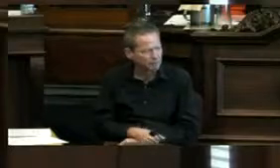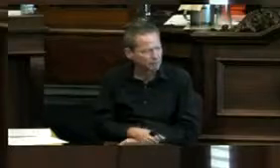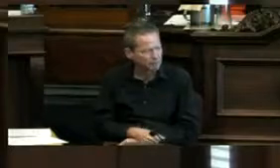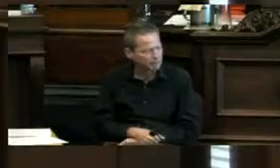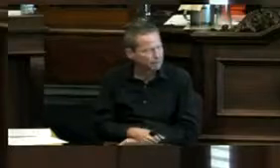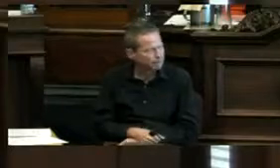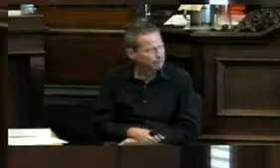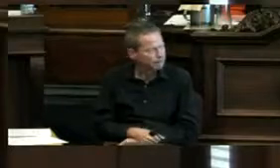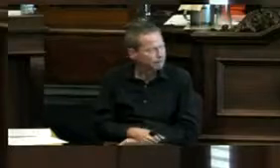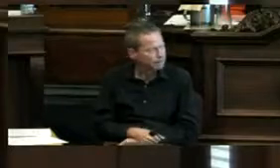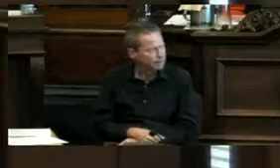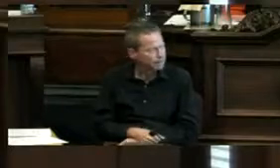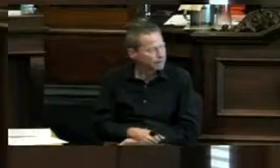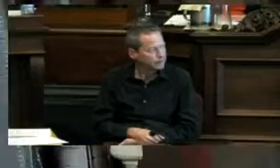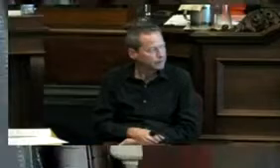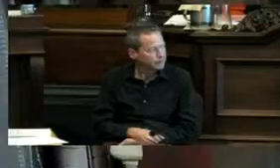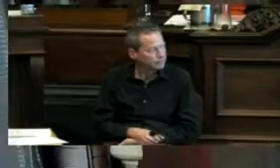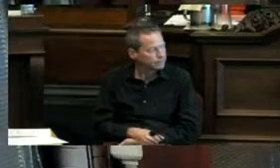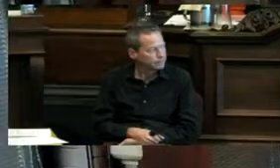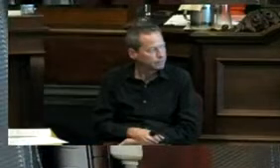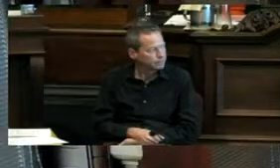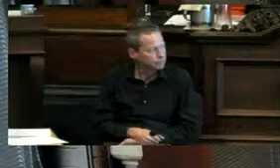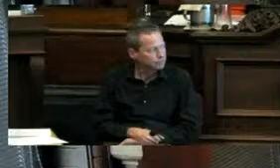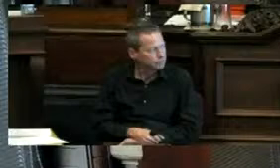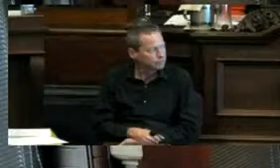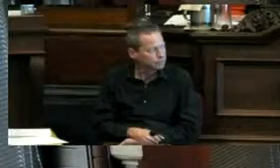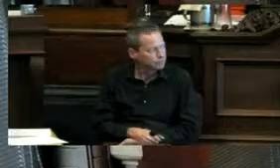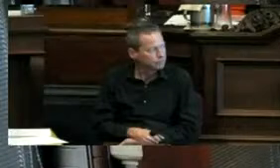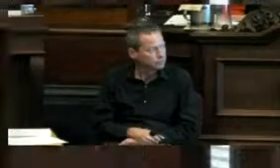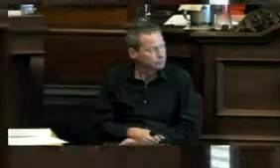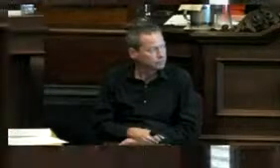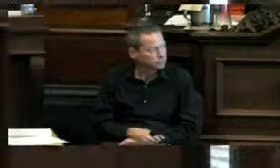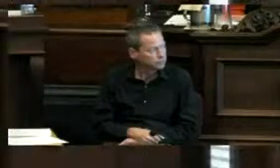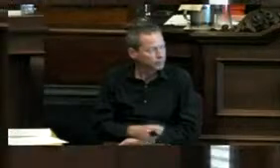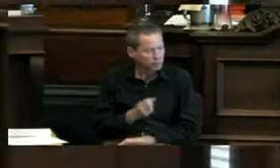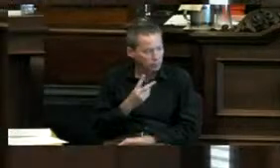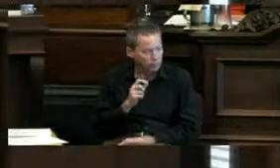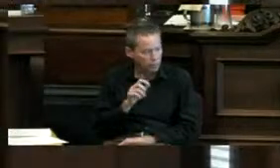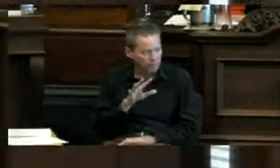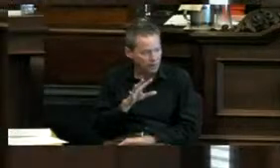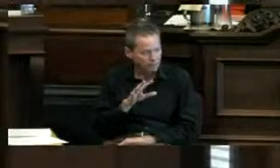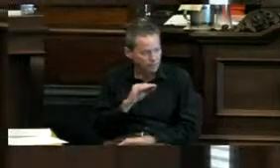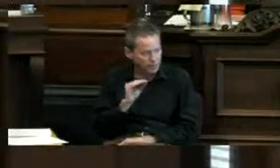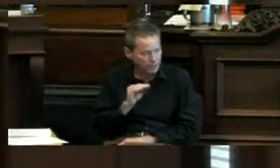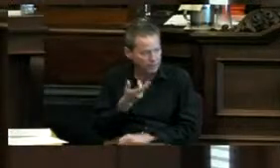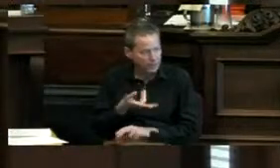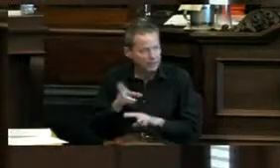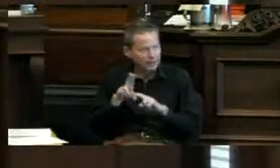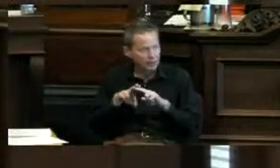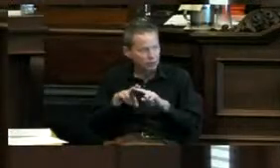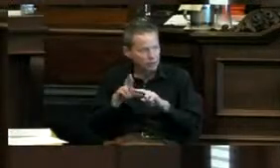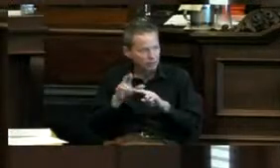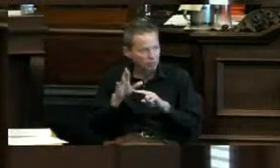rate increase. So how do I how